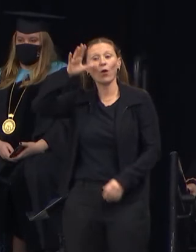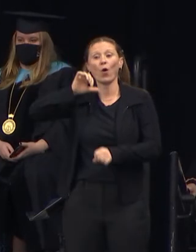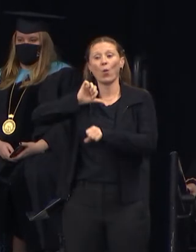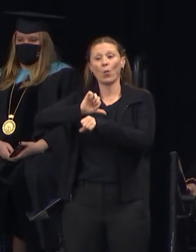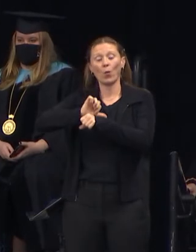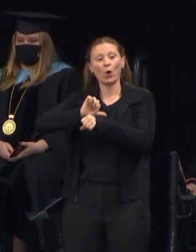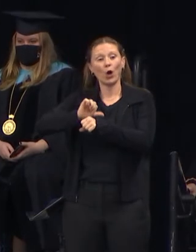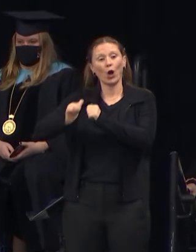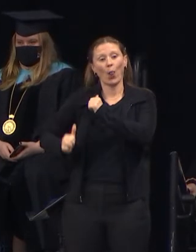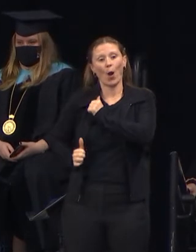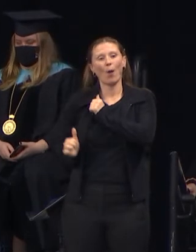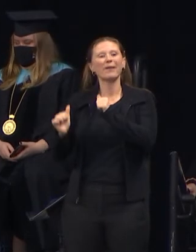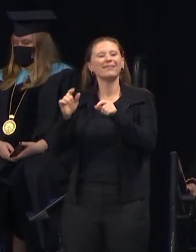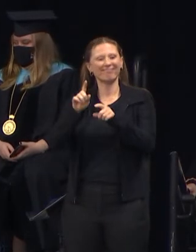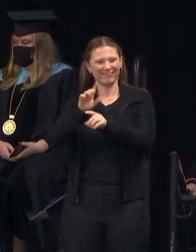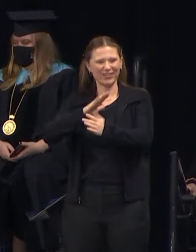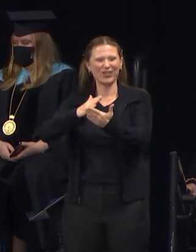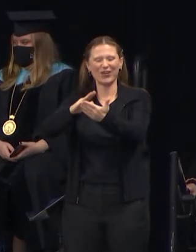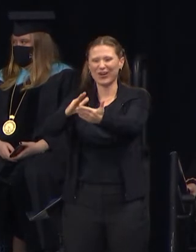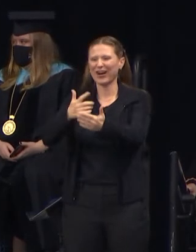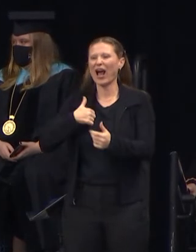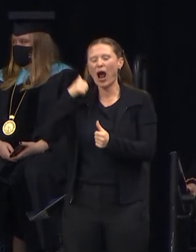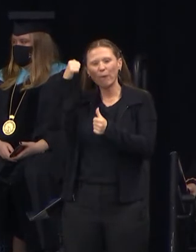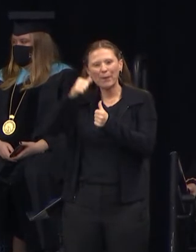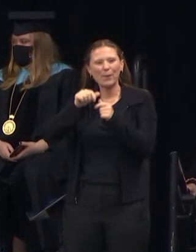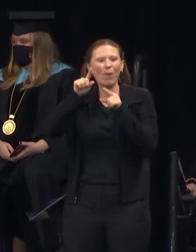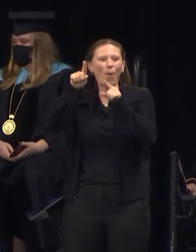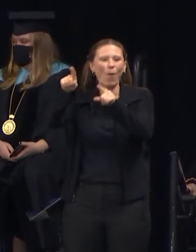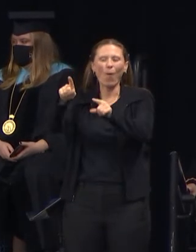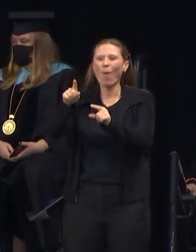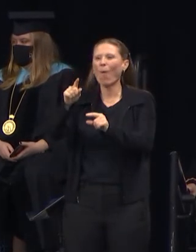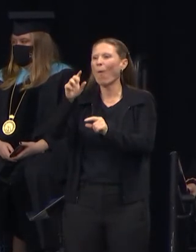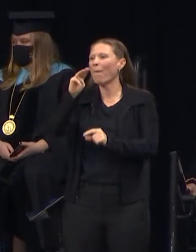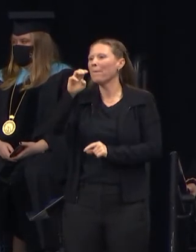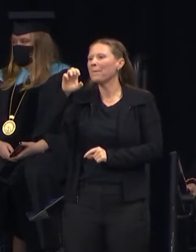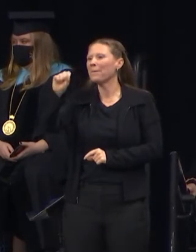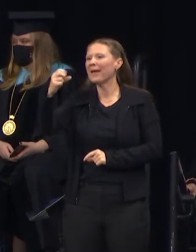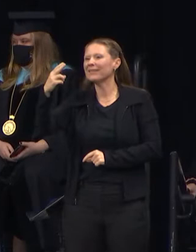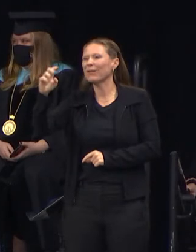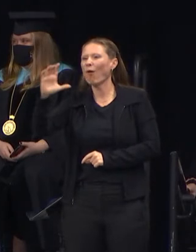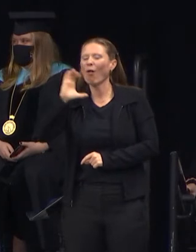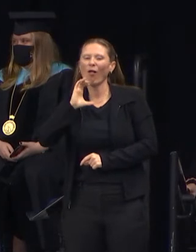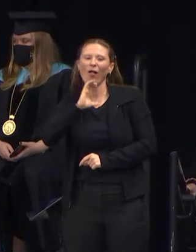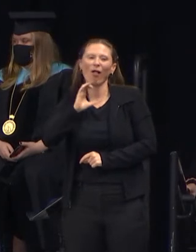I remember holiday meals in the mess hall. I remember living on post